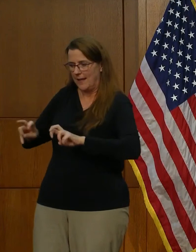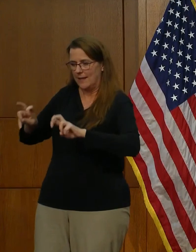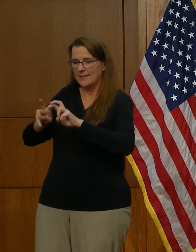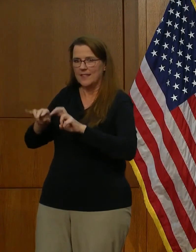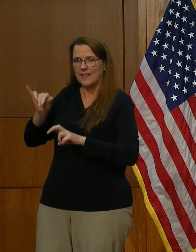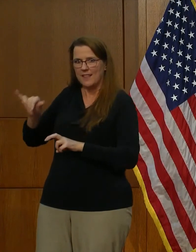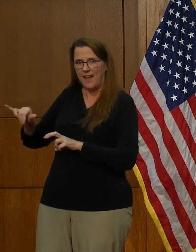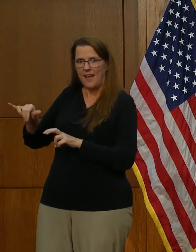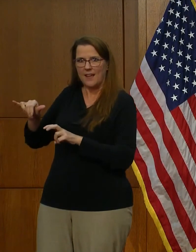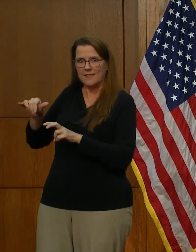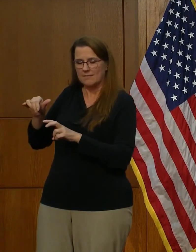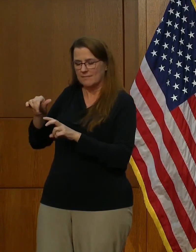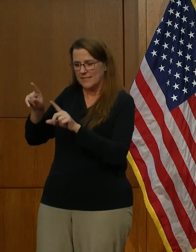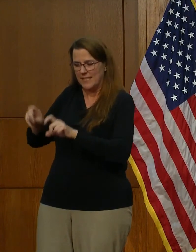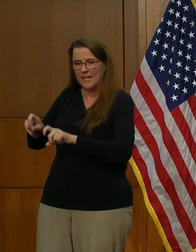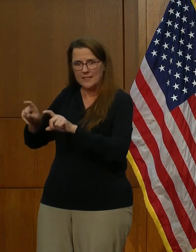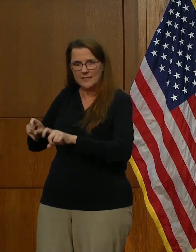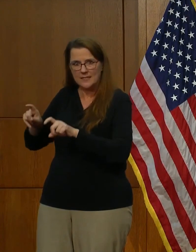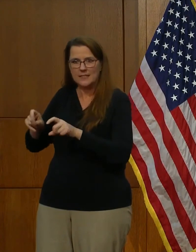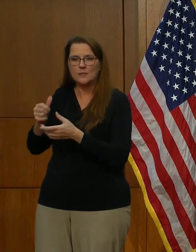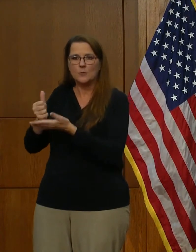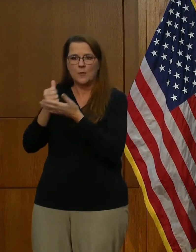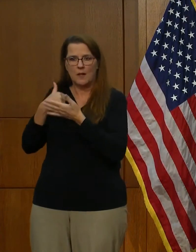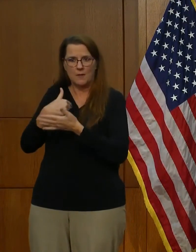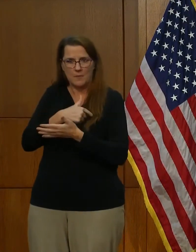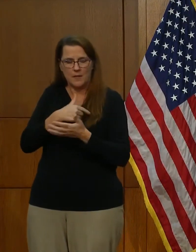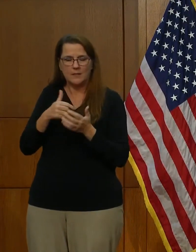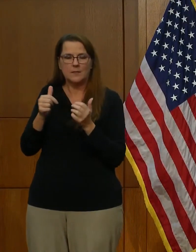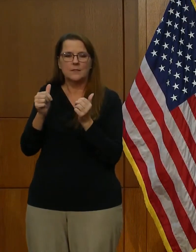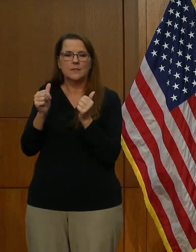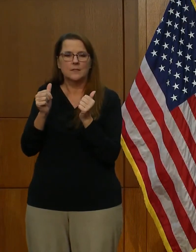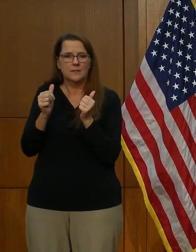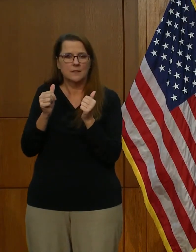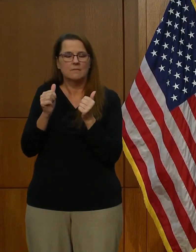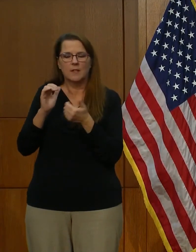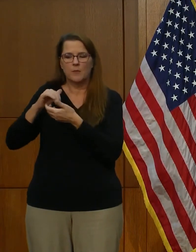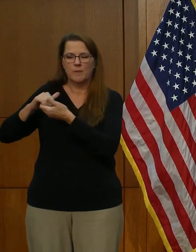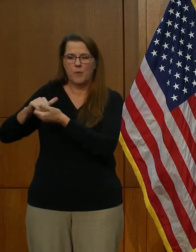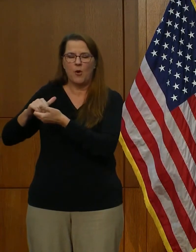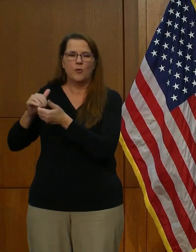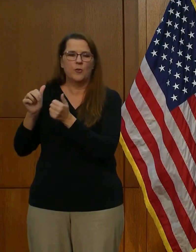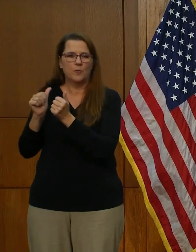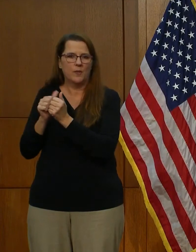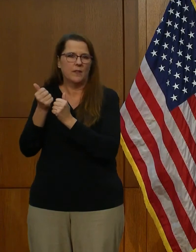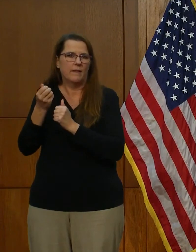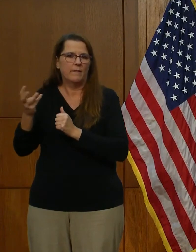GENOMIC ANALYSIS OF TESTS TO